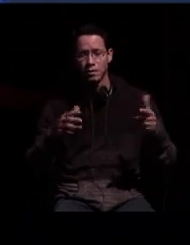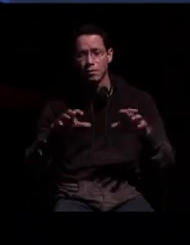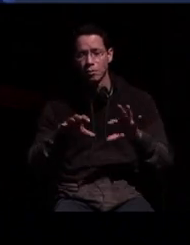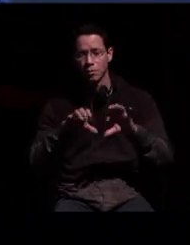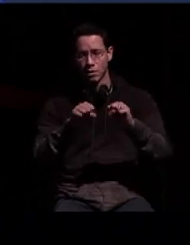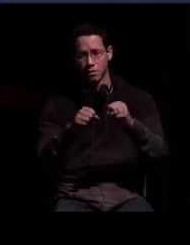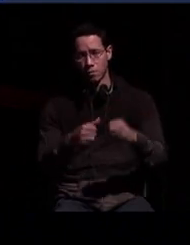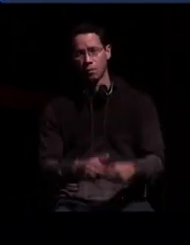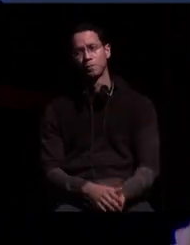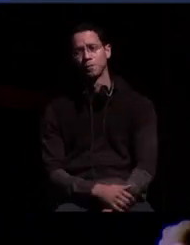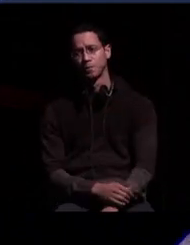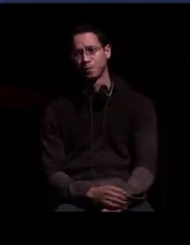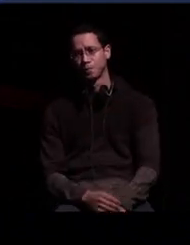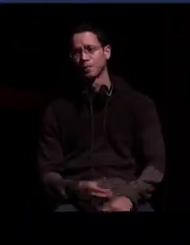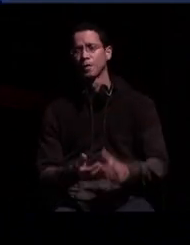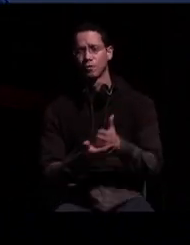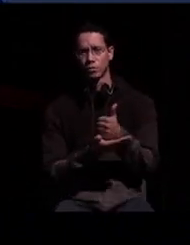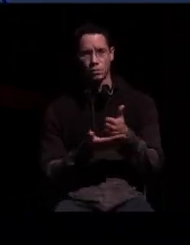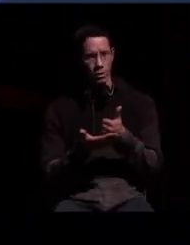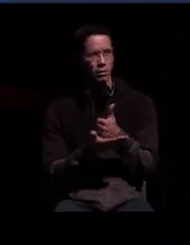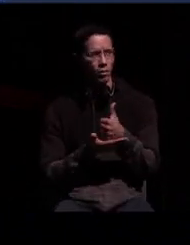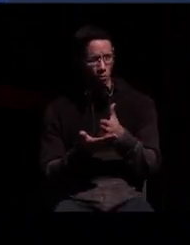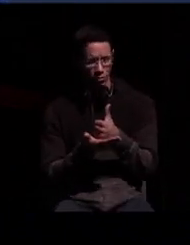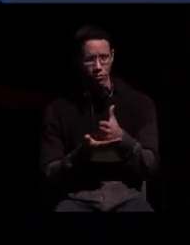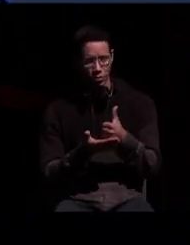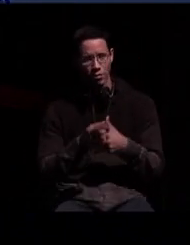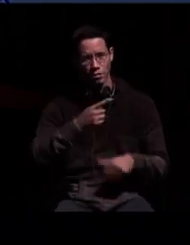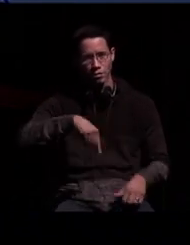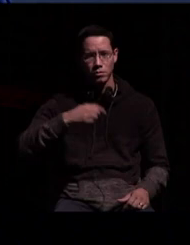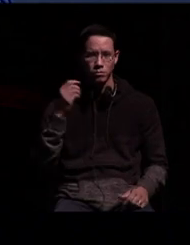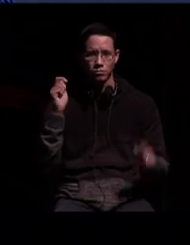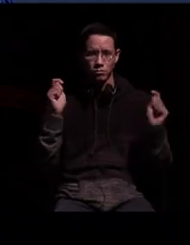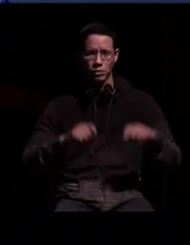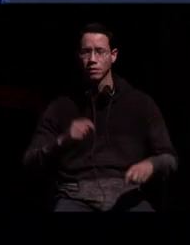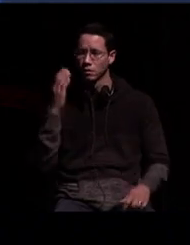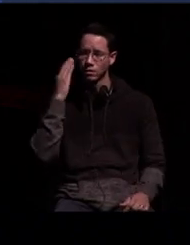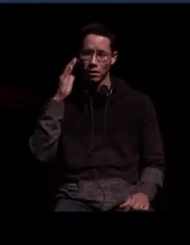It is essential for us to understand the challenge